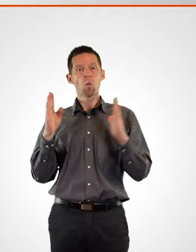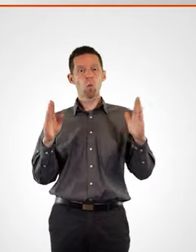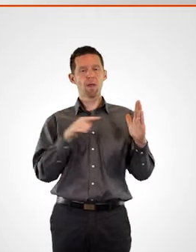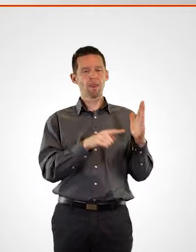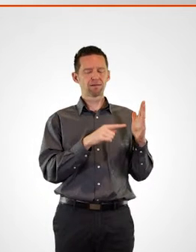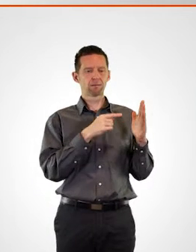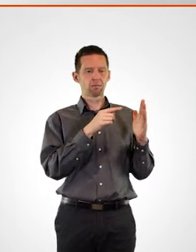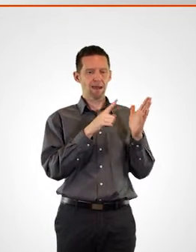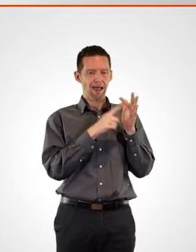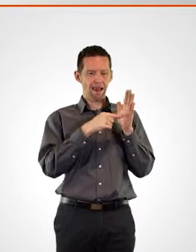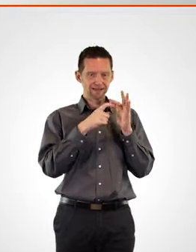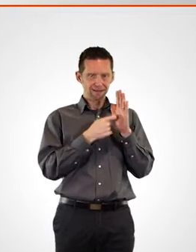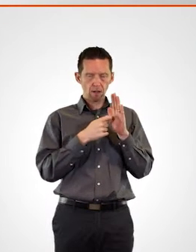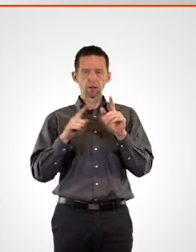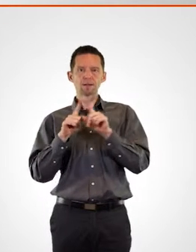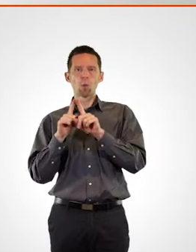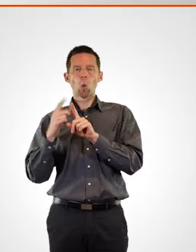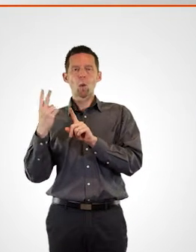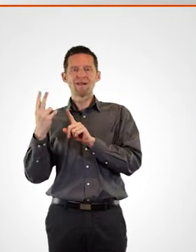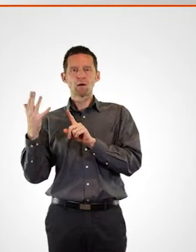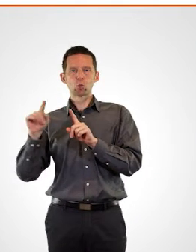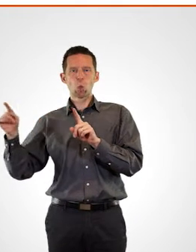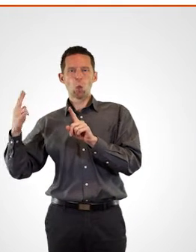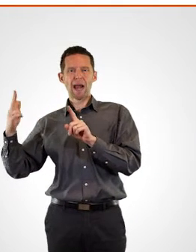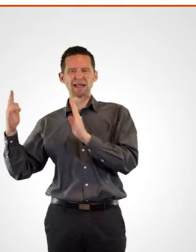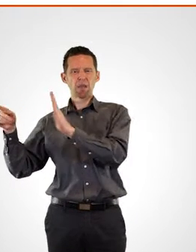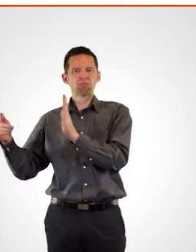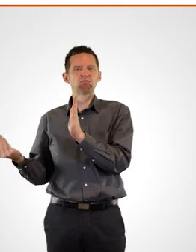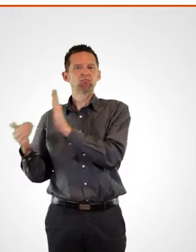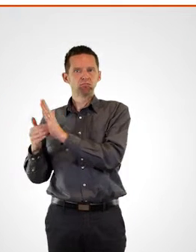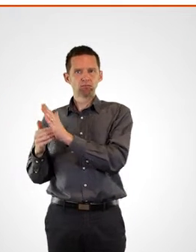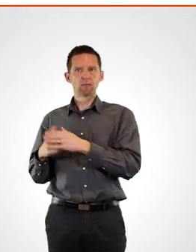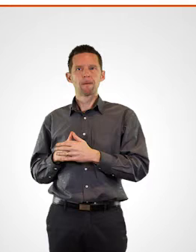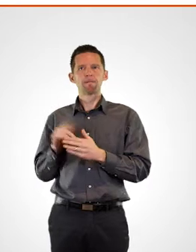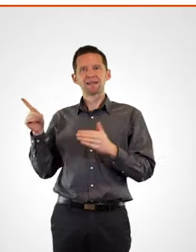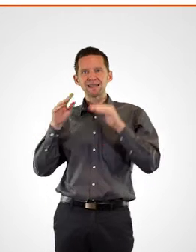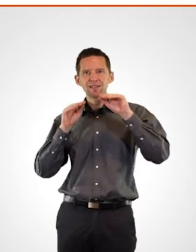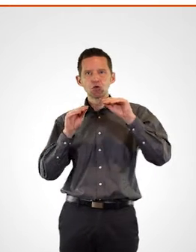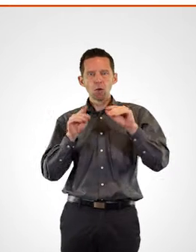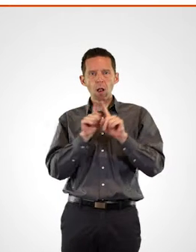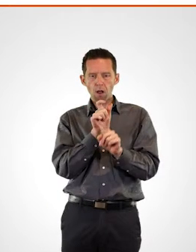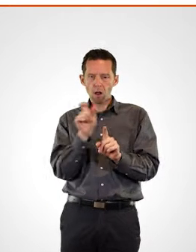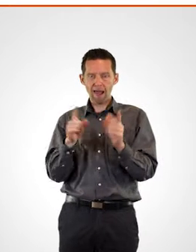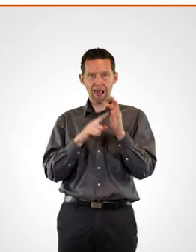the supplementary units 25 through 28 and they teach letter-sound correspondences as well as